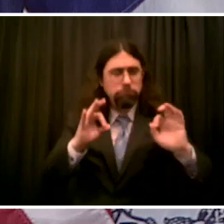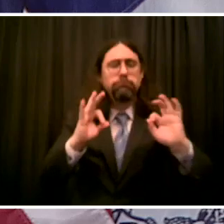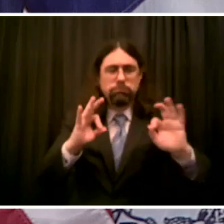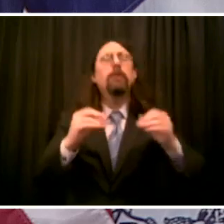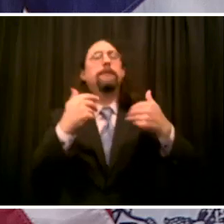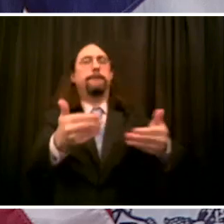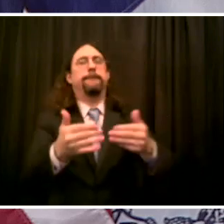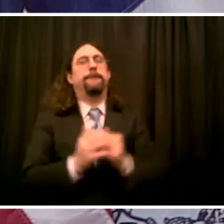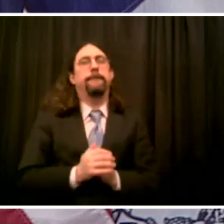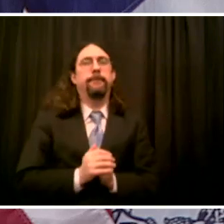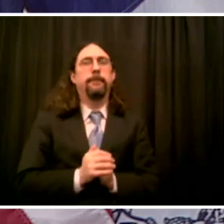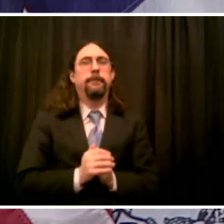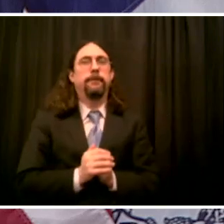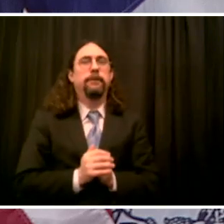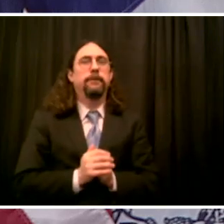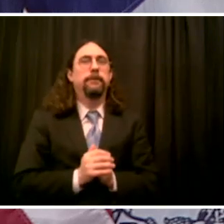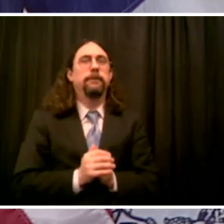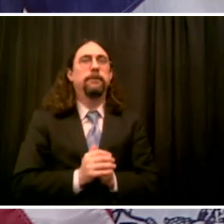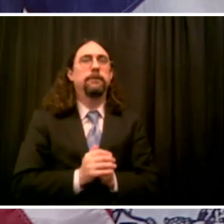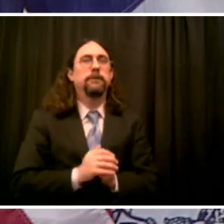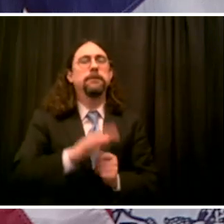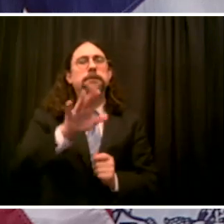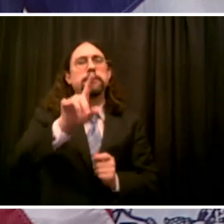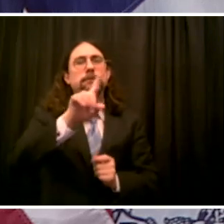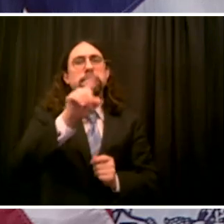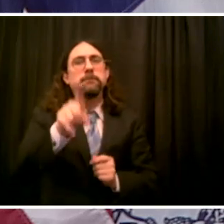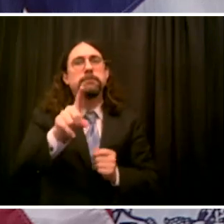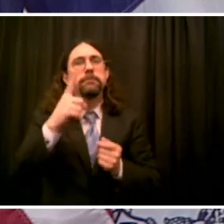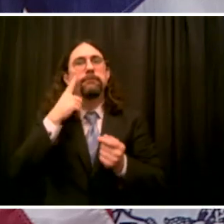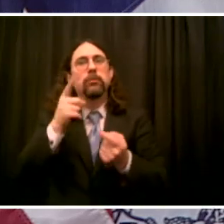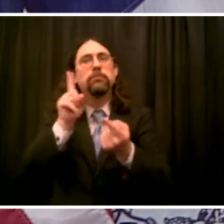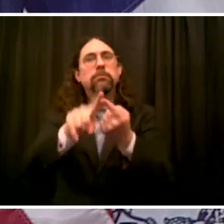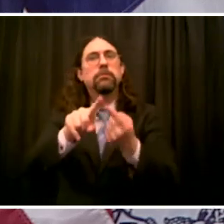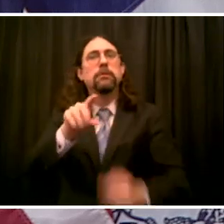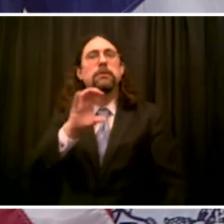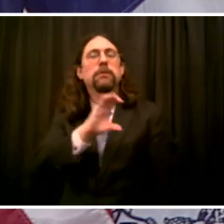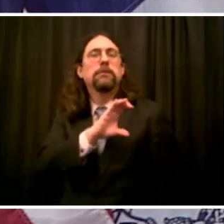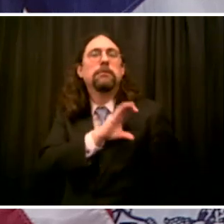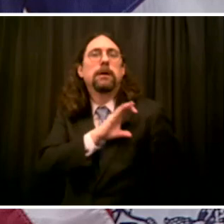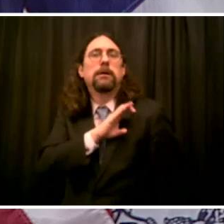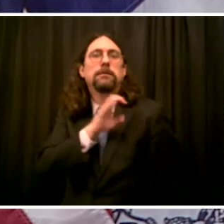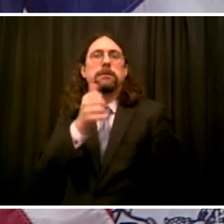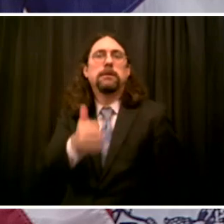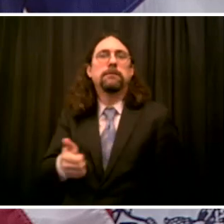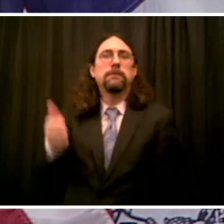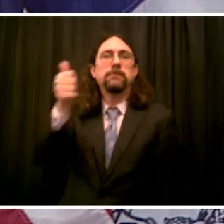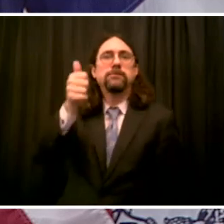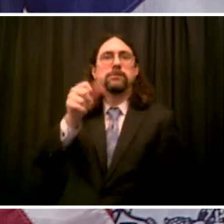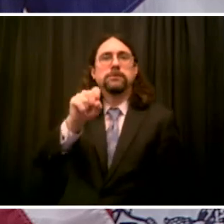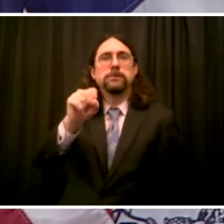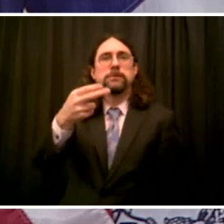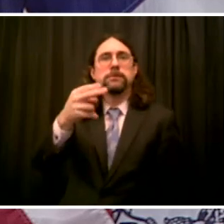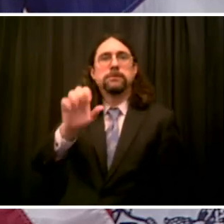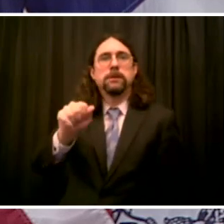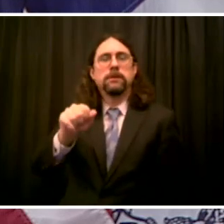YOU CAN HEAR ME. I CAN HEAR YOU NOW, YEP. SO MY QUESTION IS FOR COMMISSIONER SHEA WHO SAID A